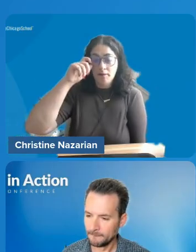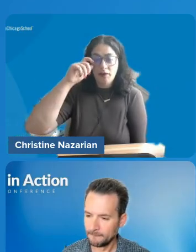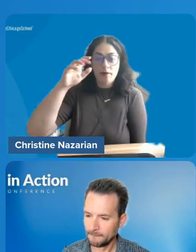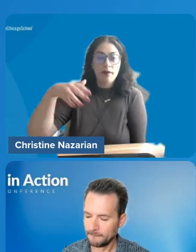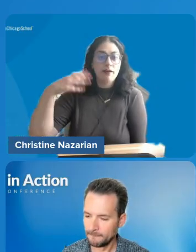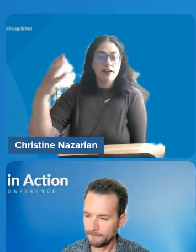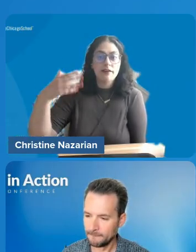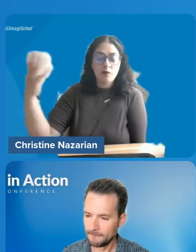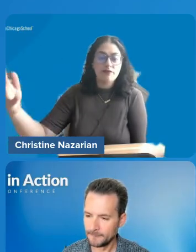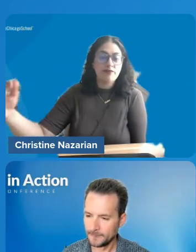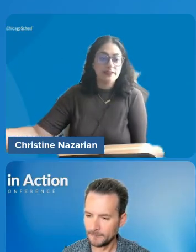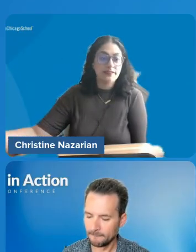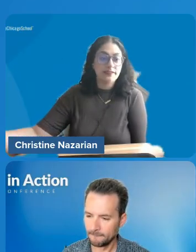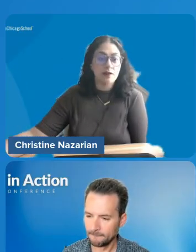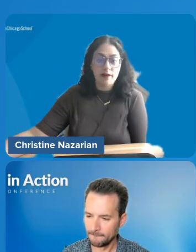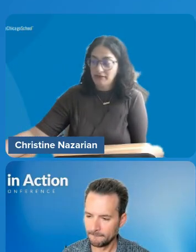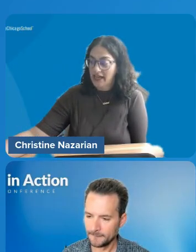be a barrier and we're flexible around that.